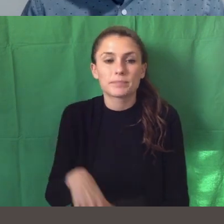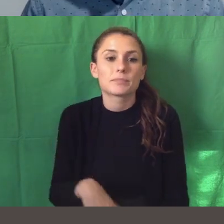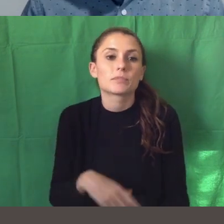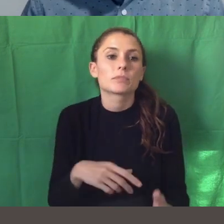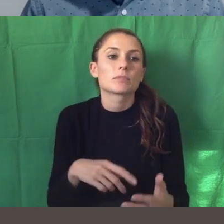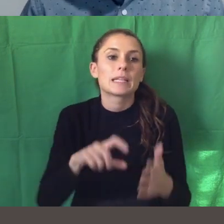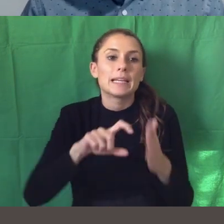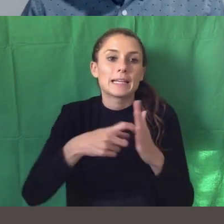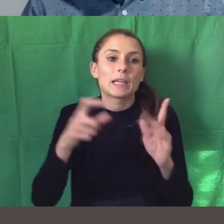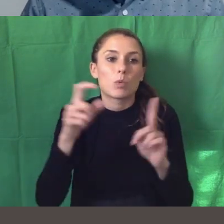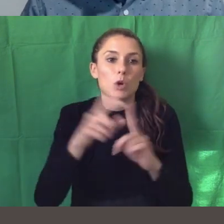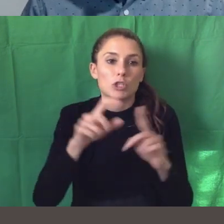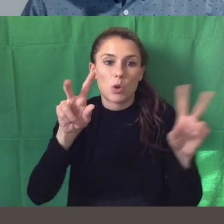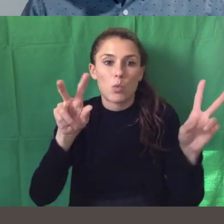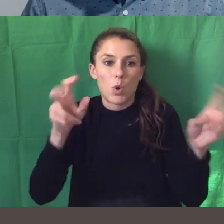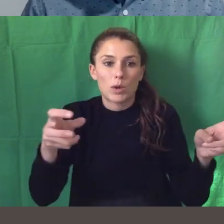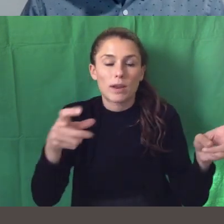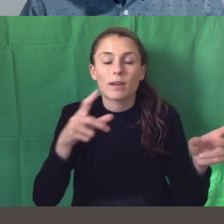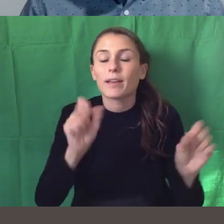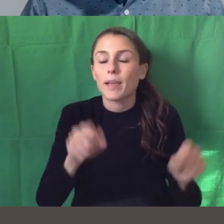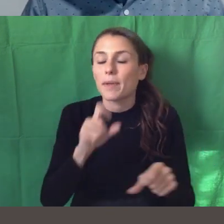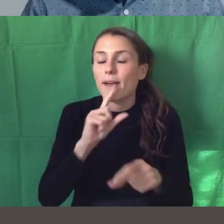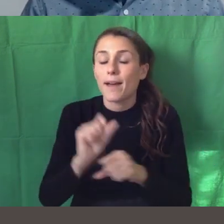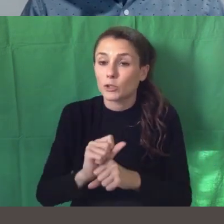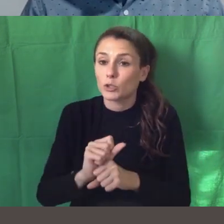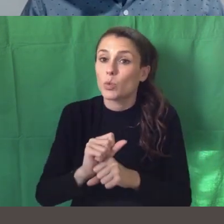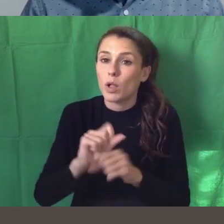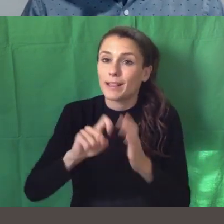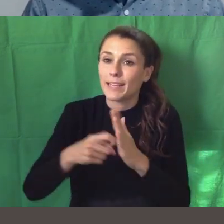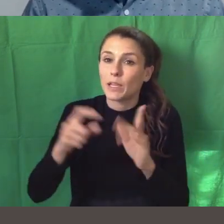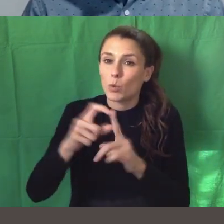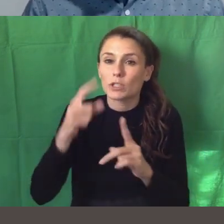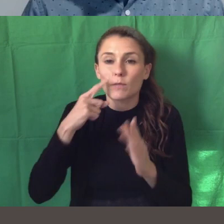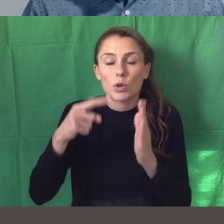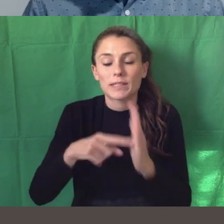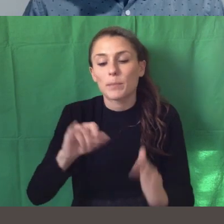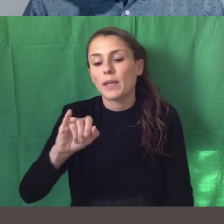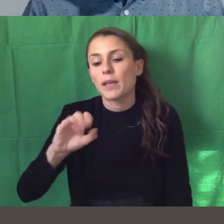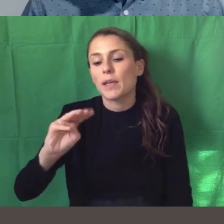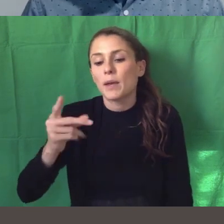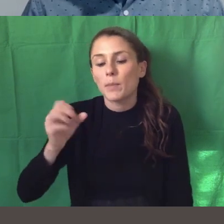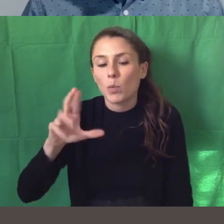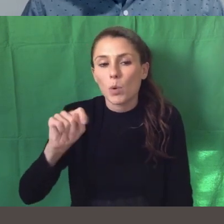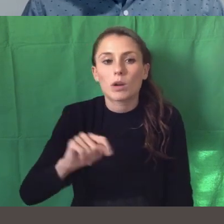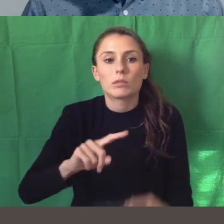Keywords are quoted, and they can be actual keywords of the language, like import and class,